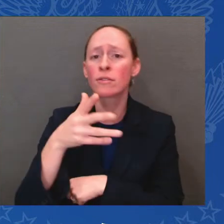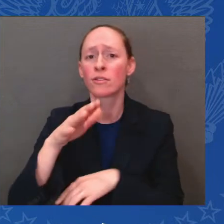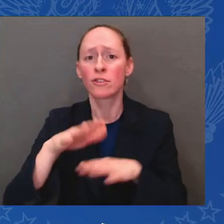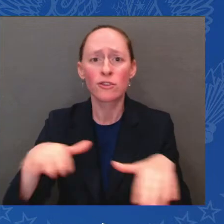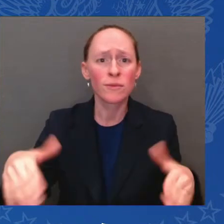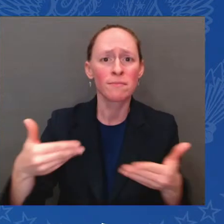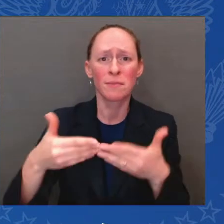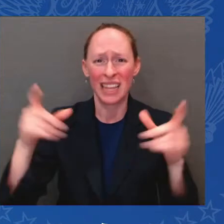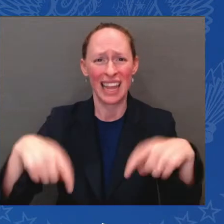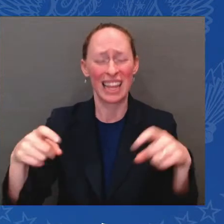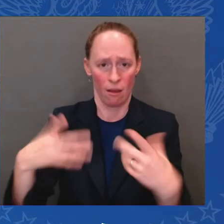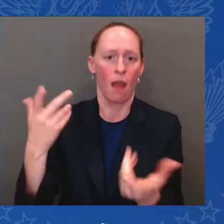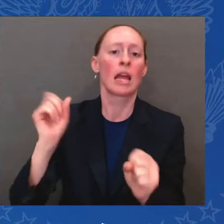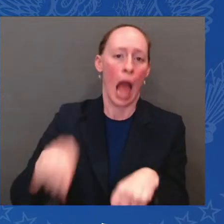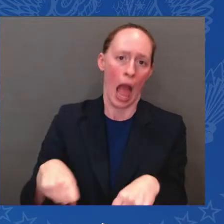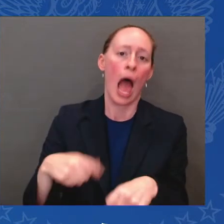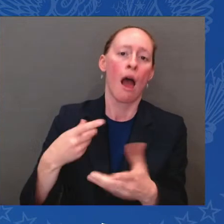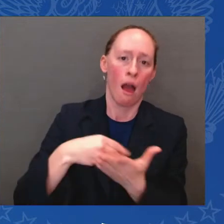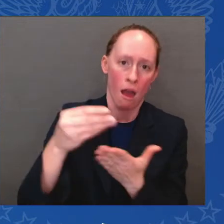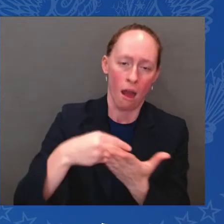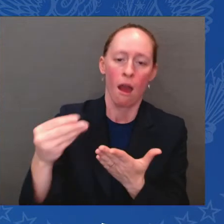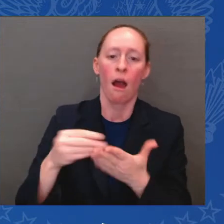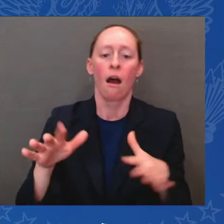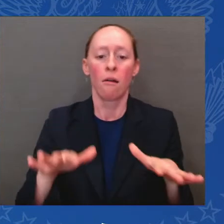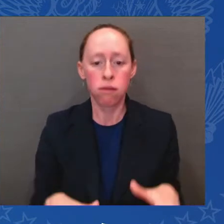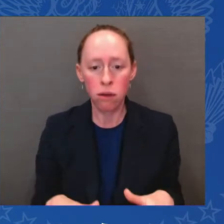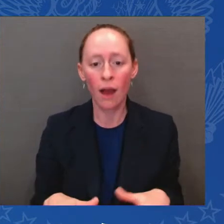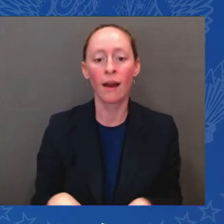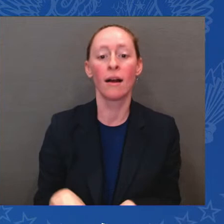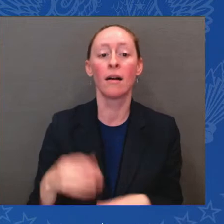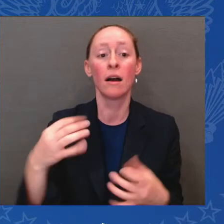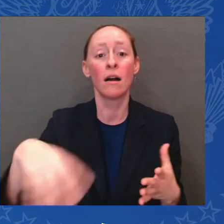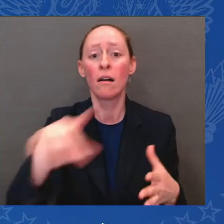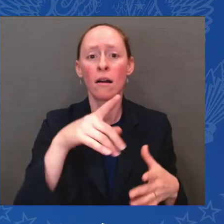as will long-term disaster recovery monies for communities